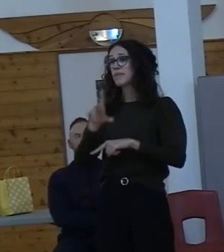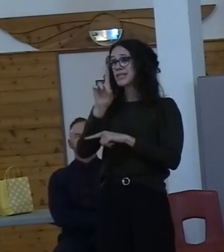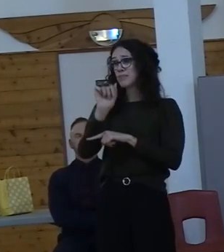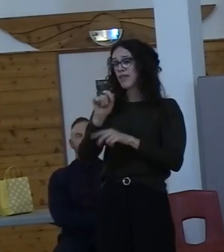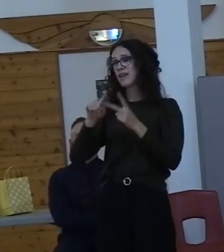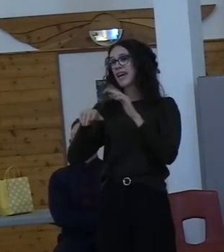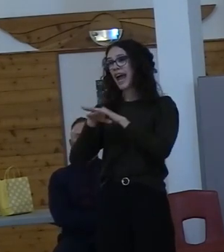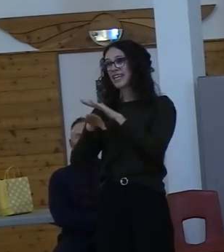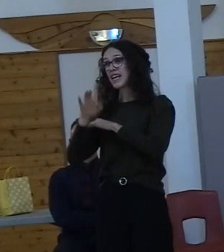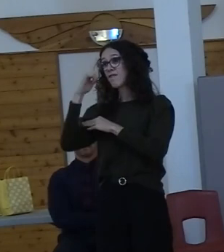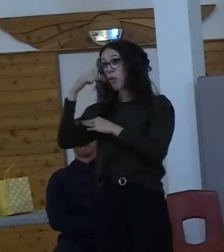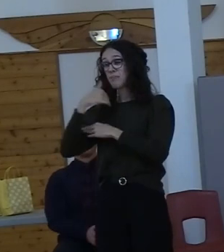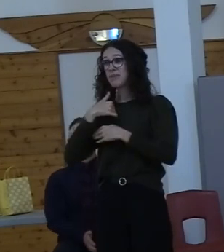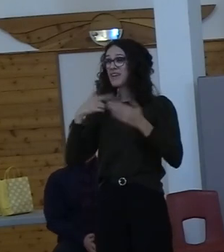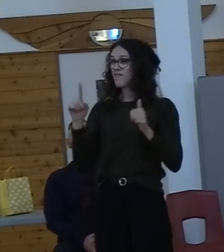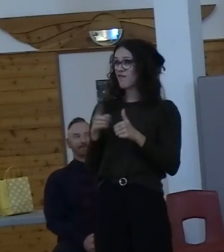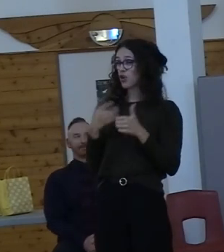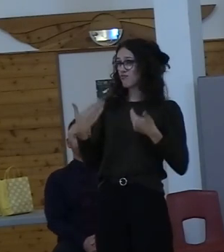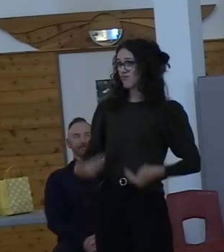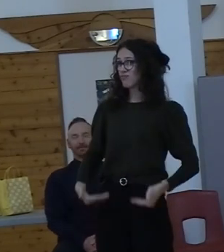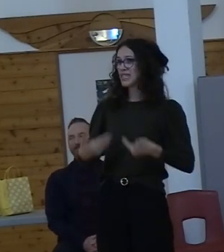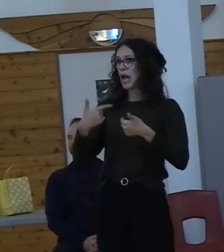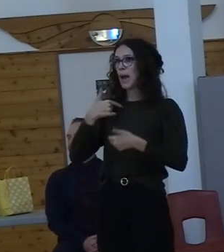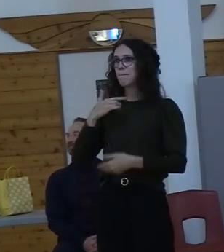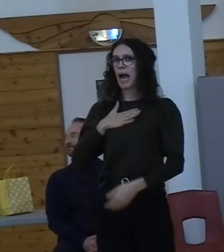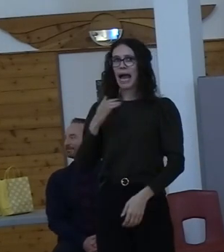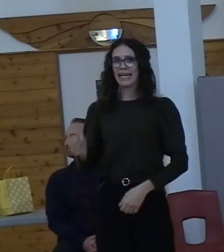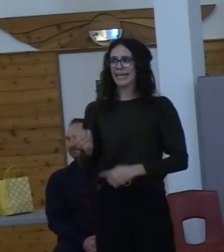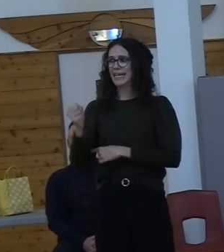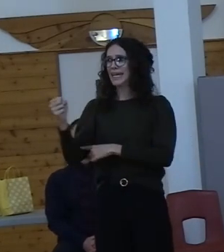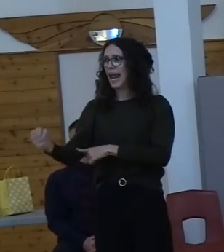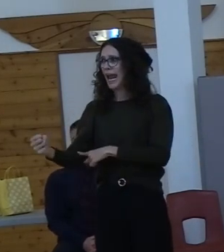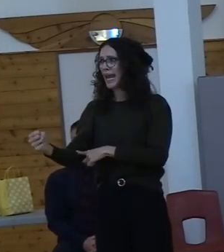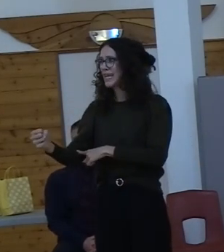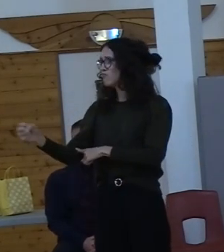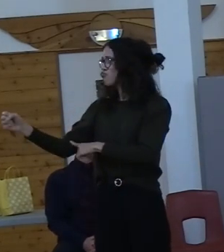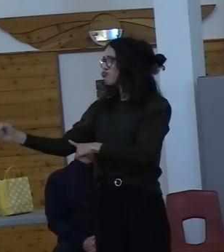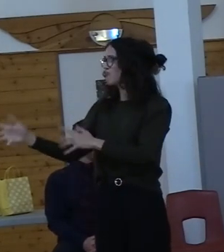First being for myself. I have put my cane down somewhere and cannot find it.